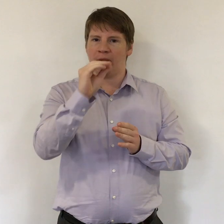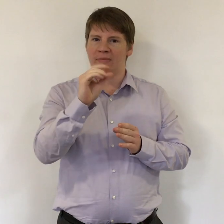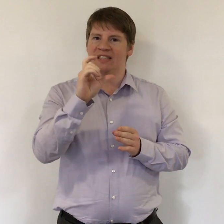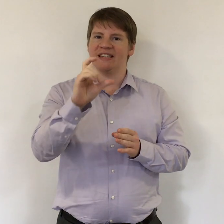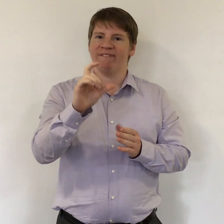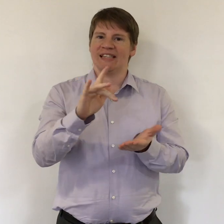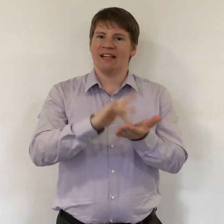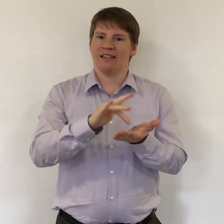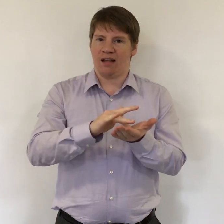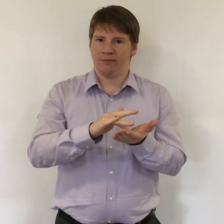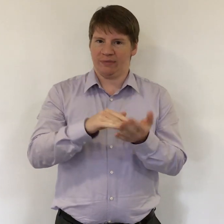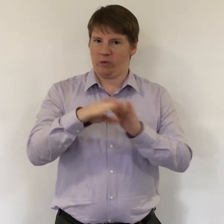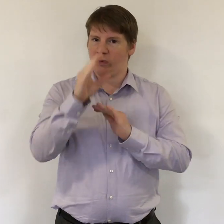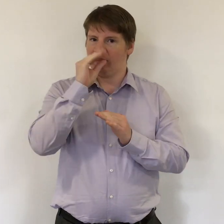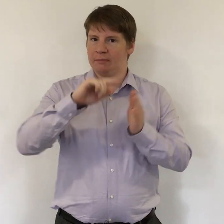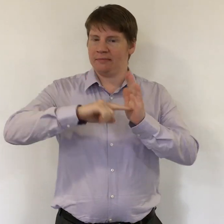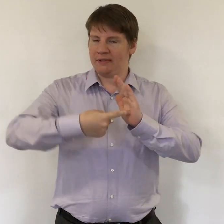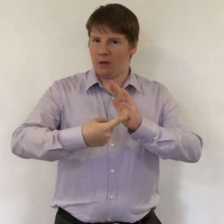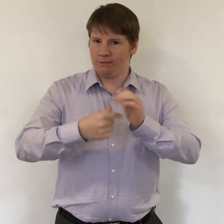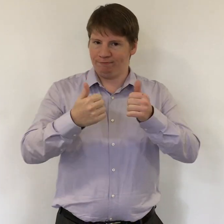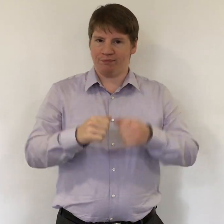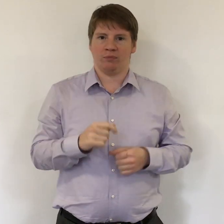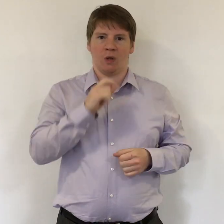which will take place in Wolverhampton Civic Centre, Wolverhampton.